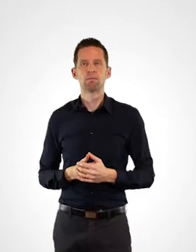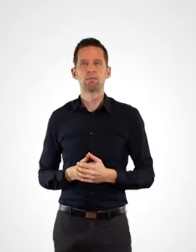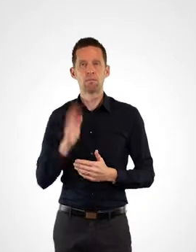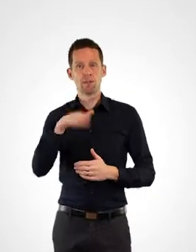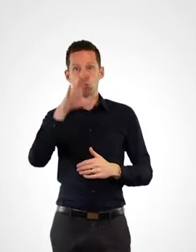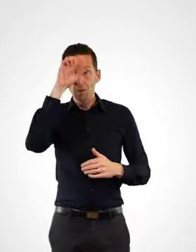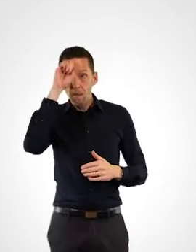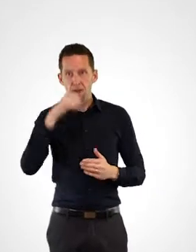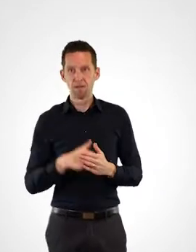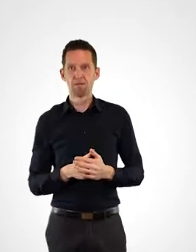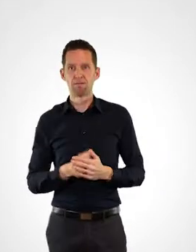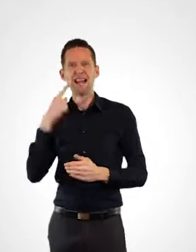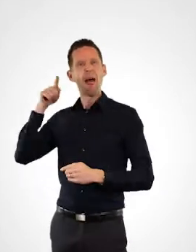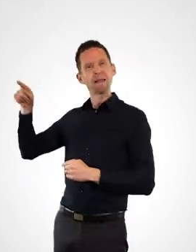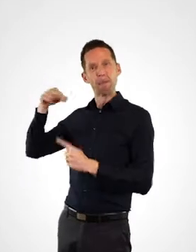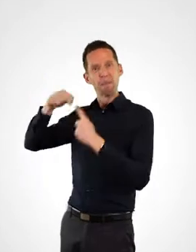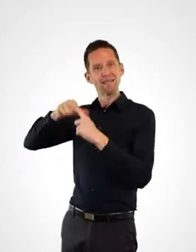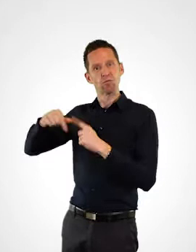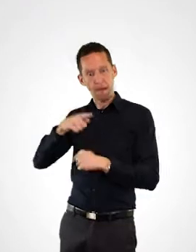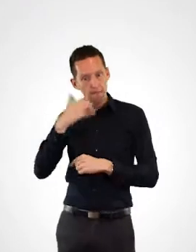Remember when we -- This is a bandage.